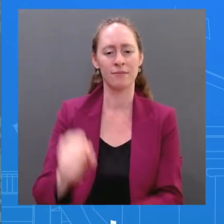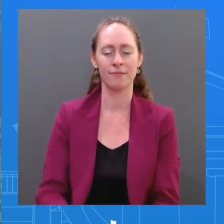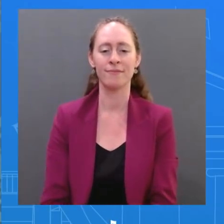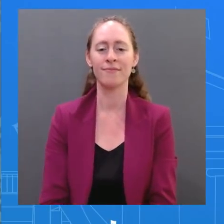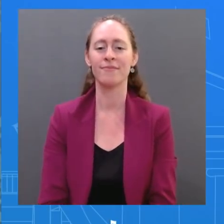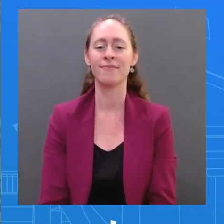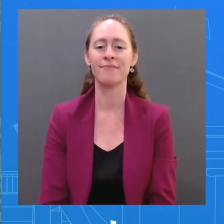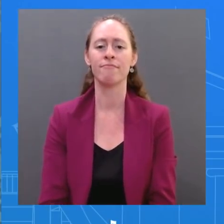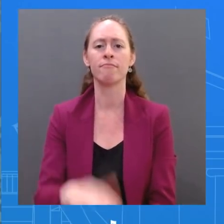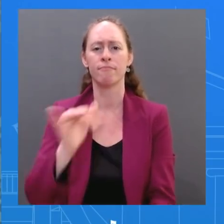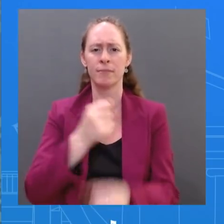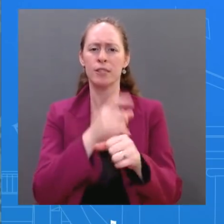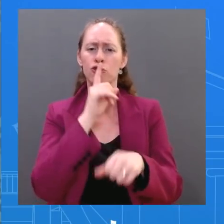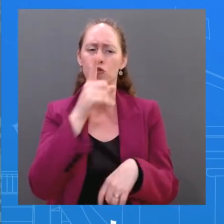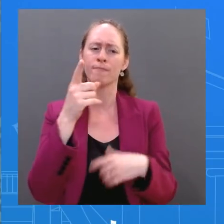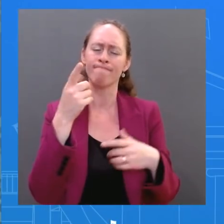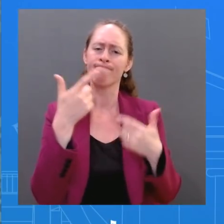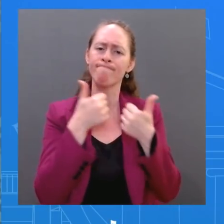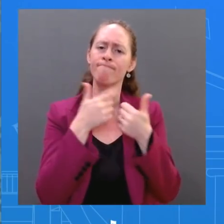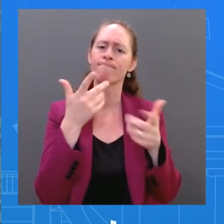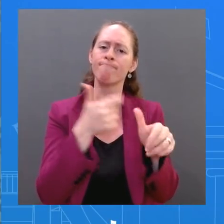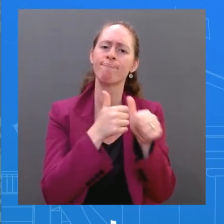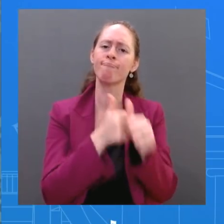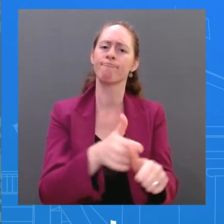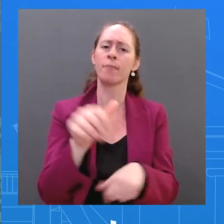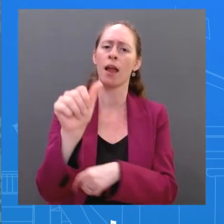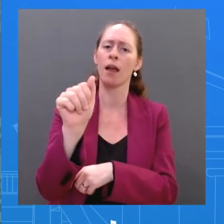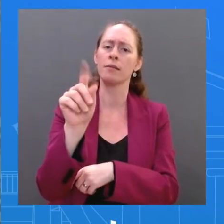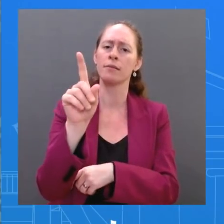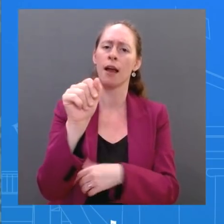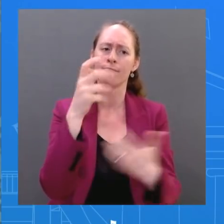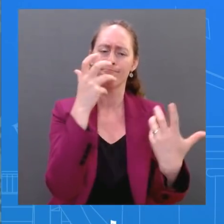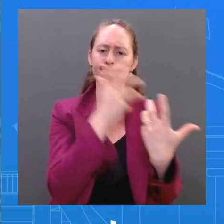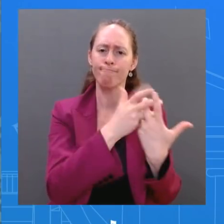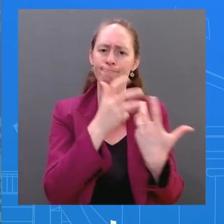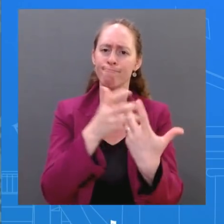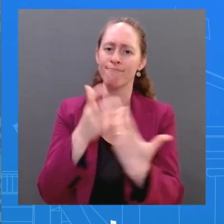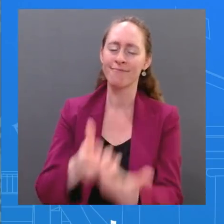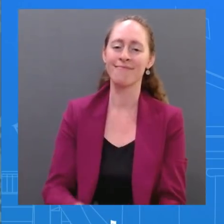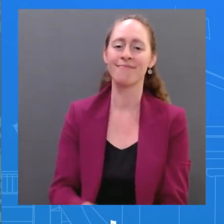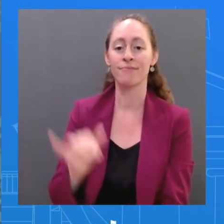we're investing $20 million in building a new terminal, which will include